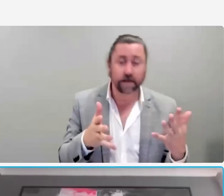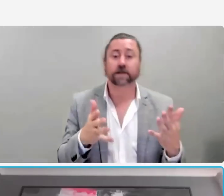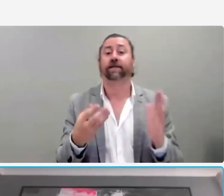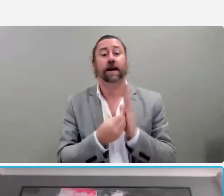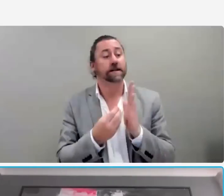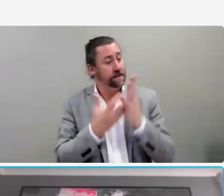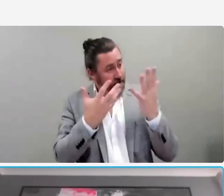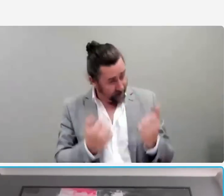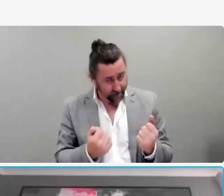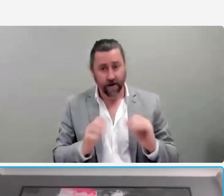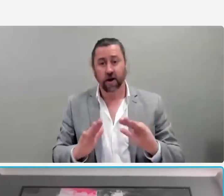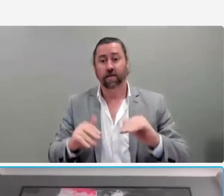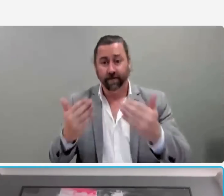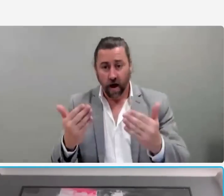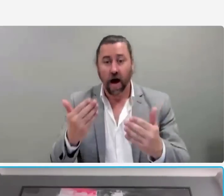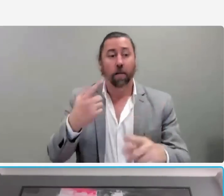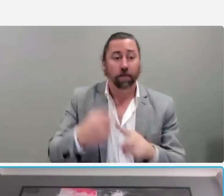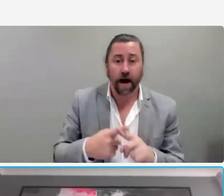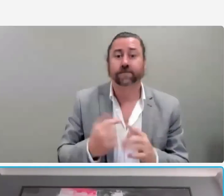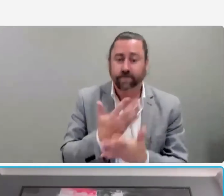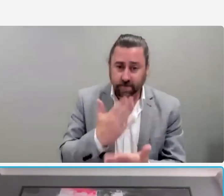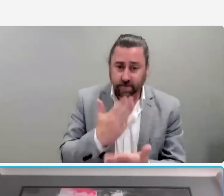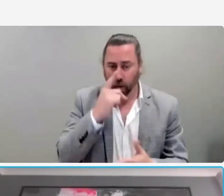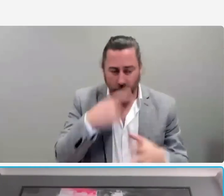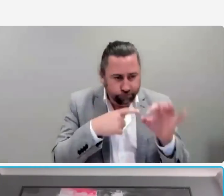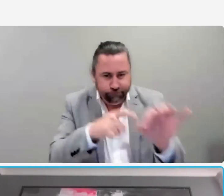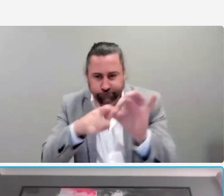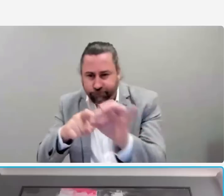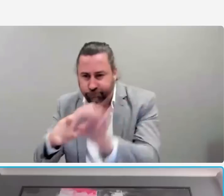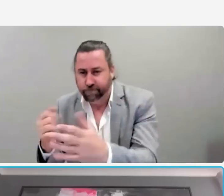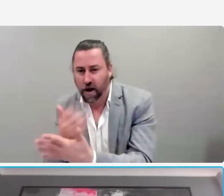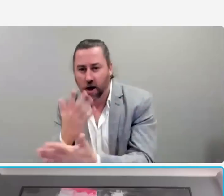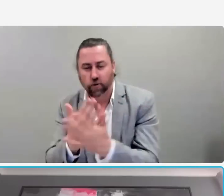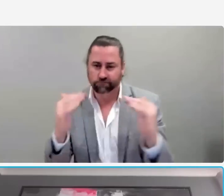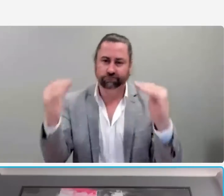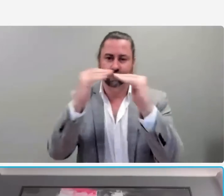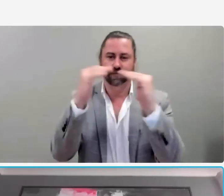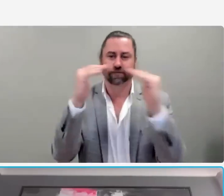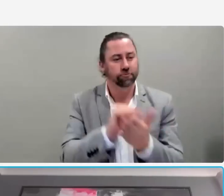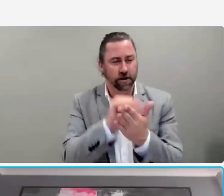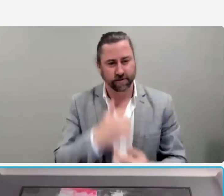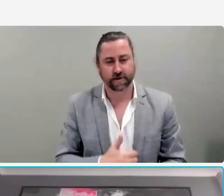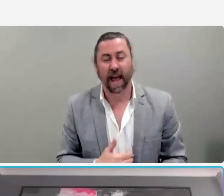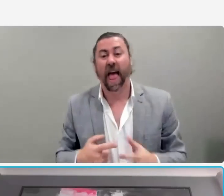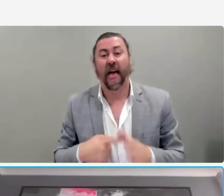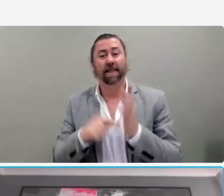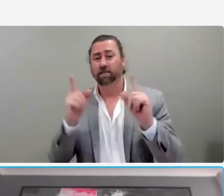And more broadly it said that the current data about the aged care system is fragmented and incomplete. This results in an inability to determine the